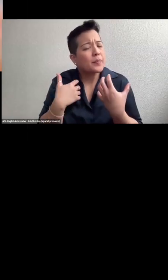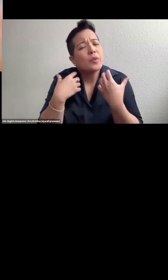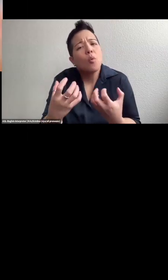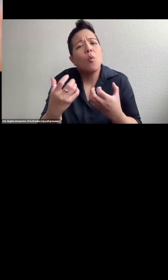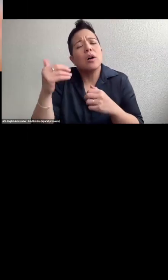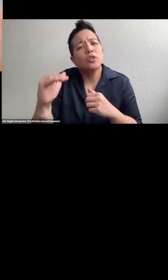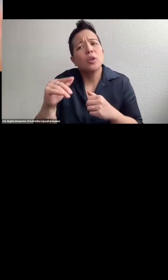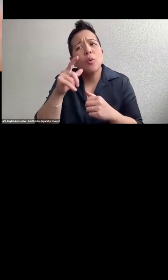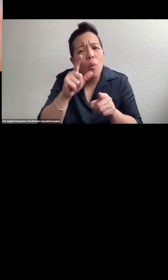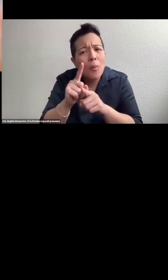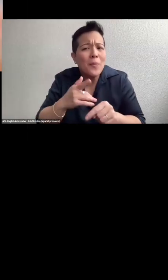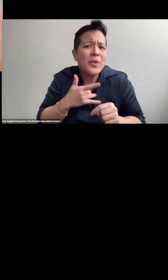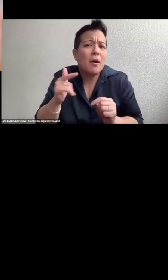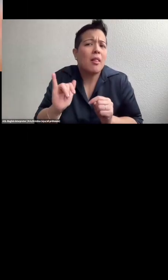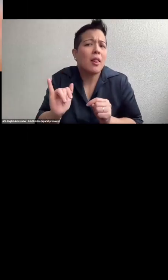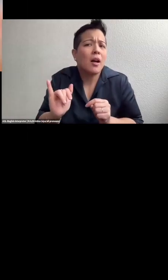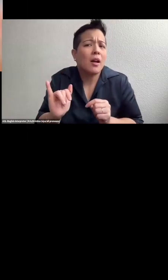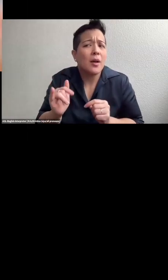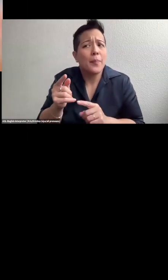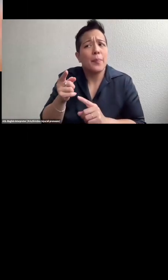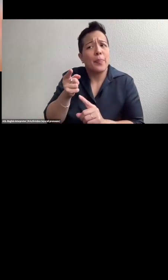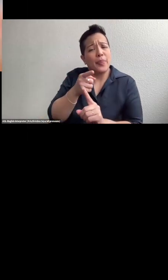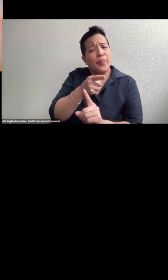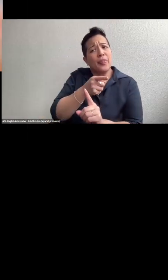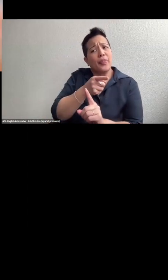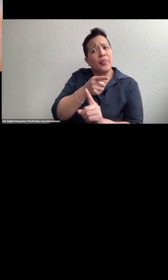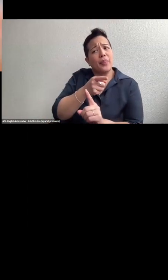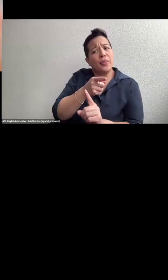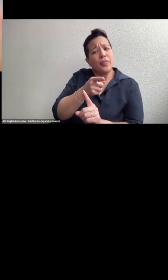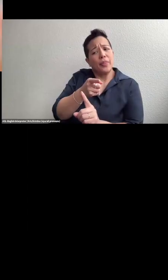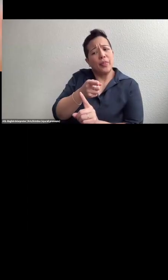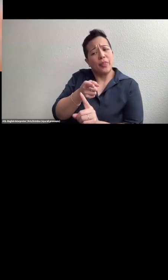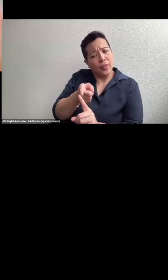that also felt like they you know belonged but also